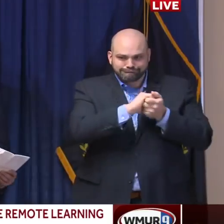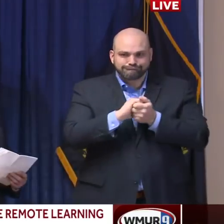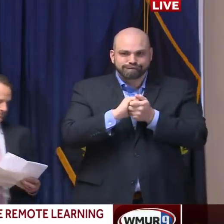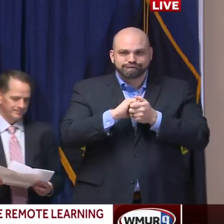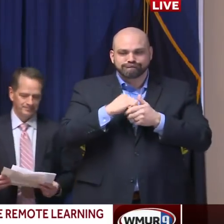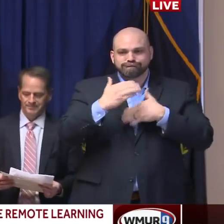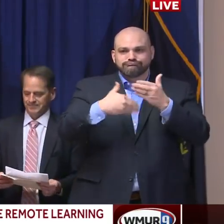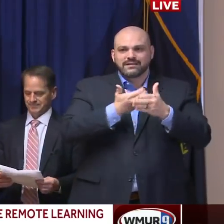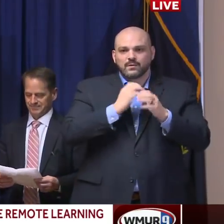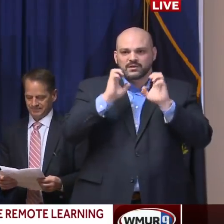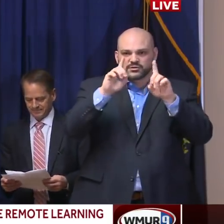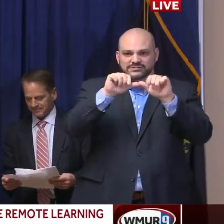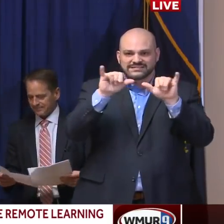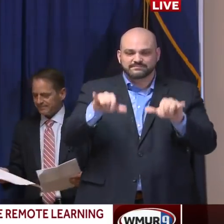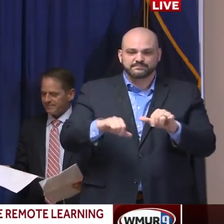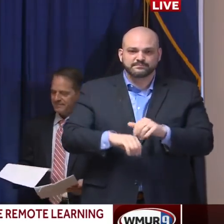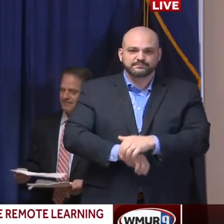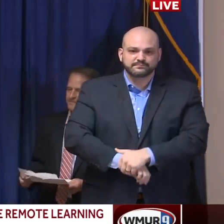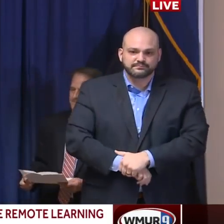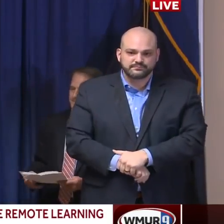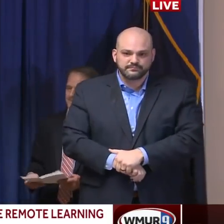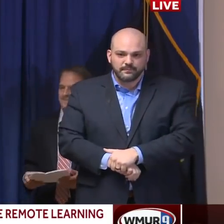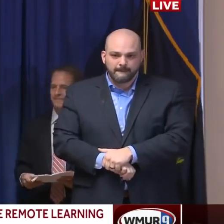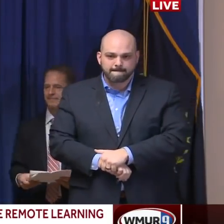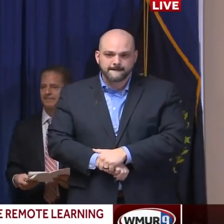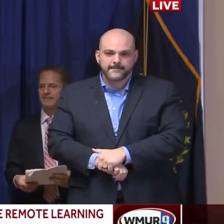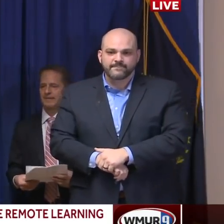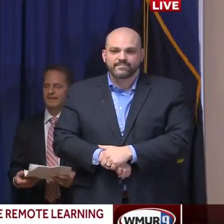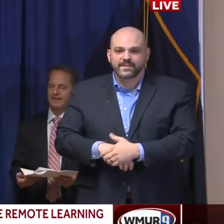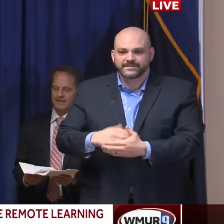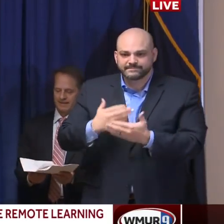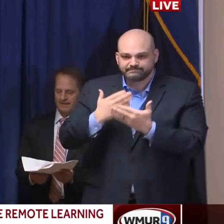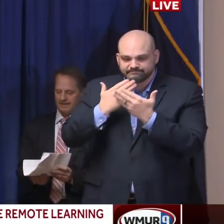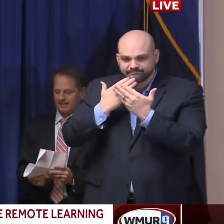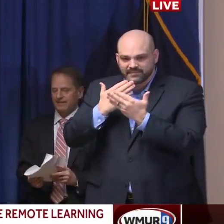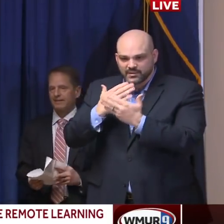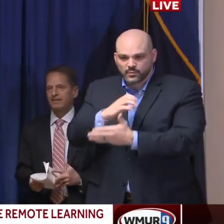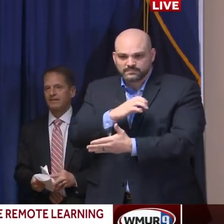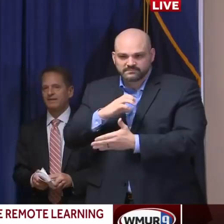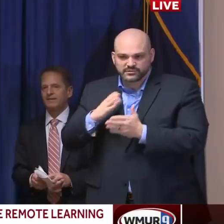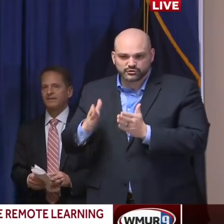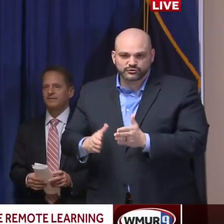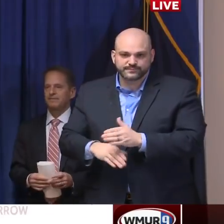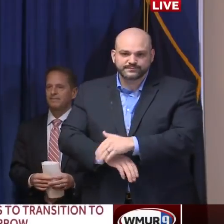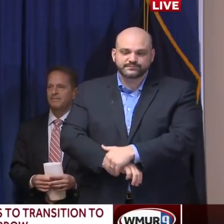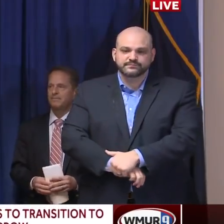I AM PROUD OF HOW THE EDUCATION SYSTEM HAS RESPONDED TO THIS NEW CIRCUMSTANCES.